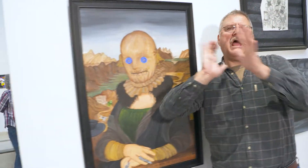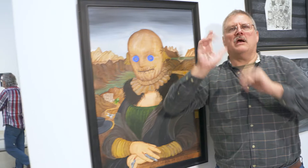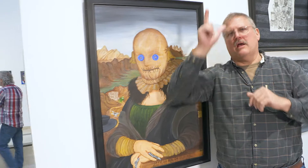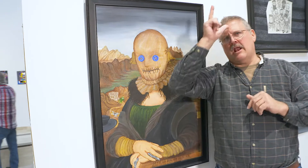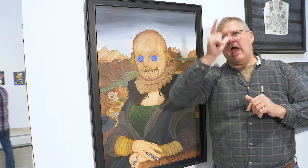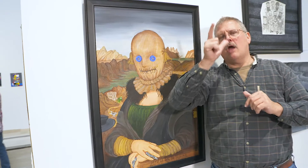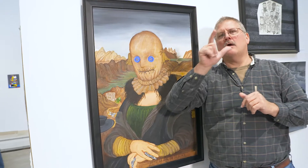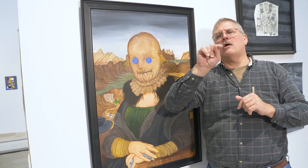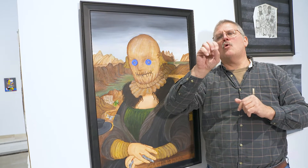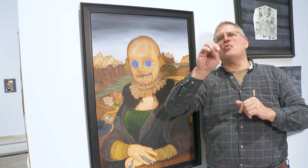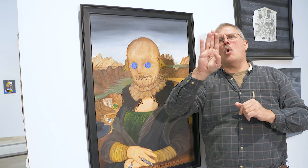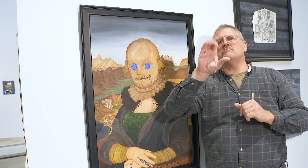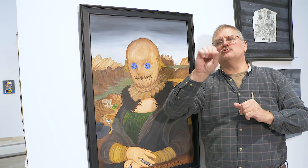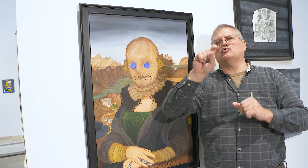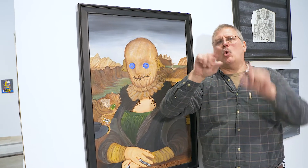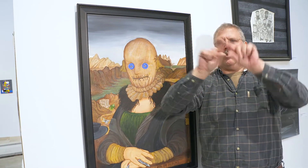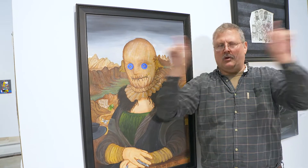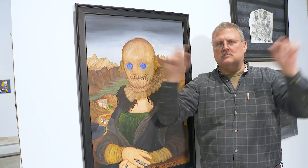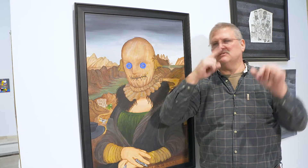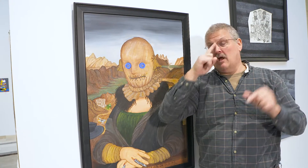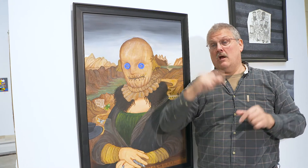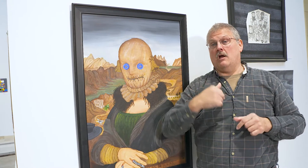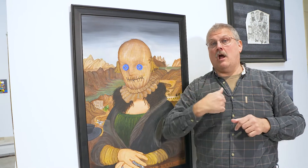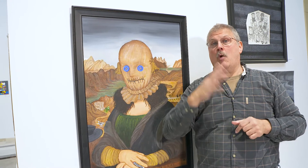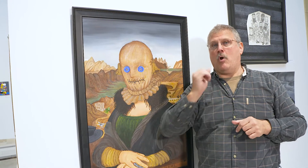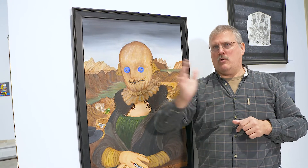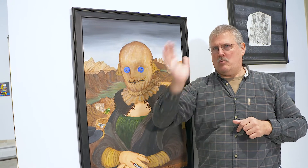This inscription, written in Latin, is taken from a tombstone.